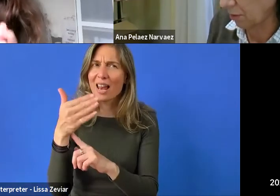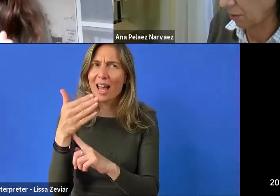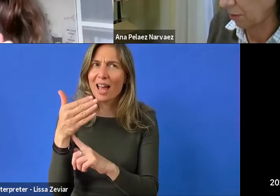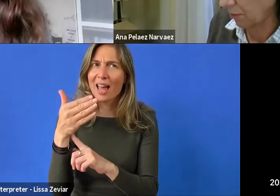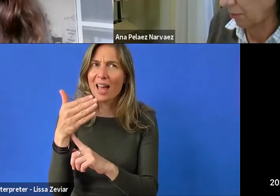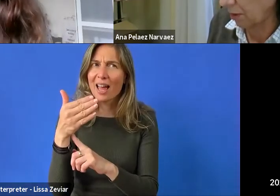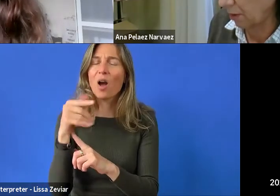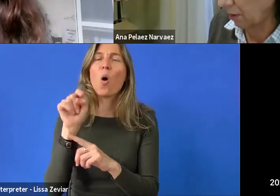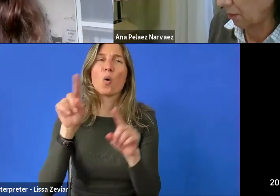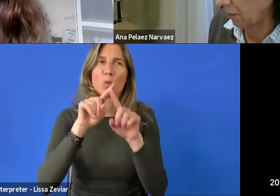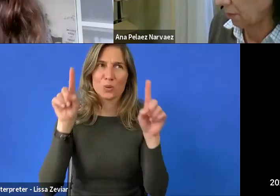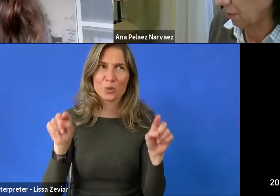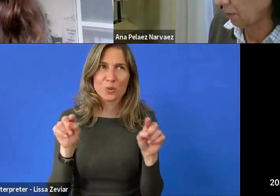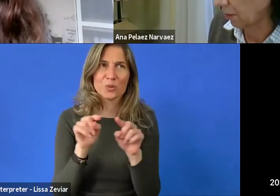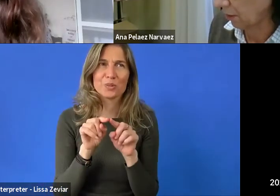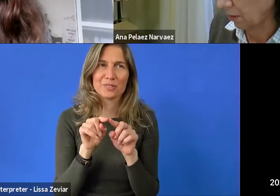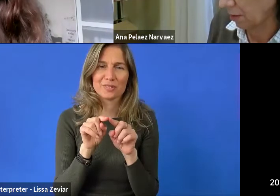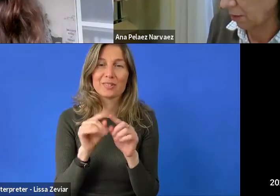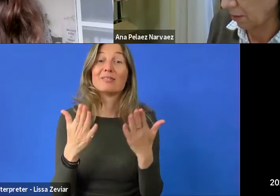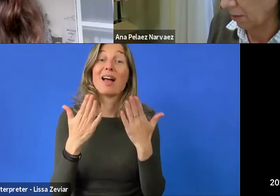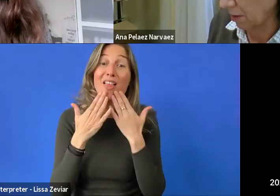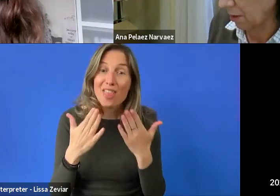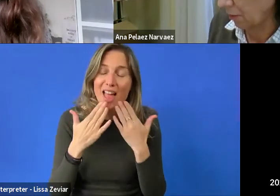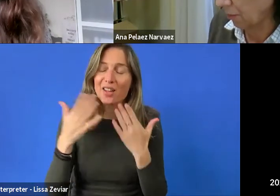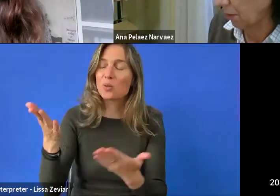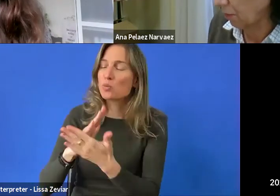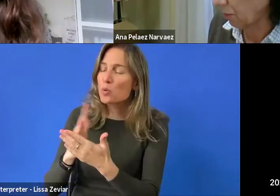Thank you very much to the interpreter and captioner for your work.